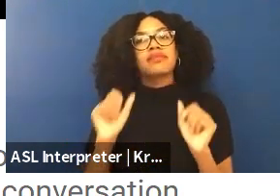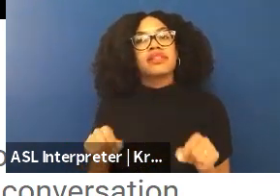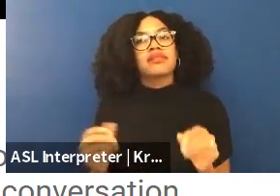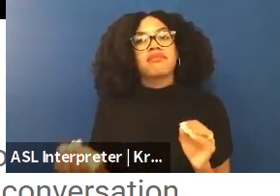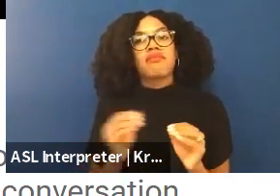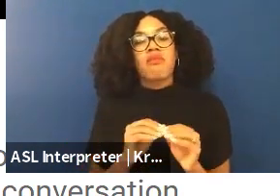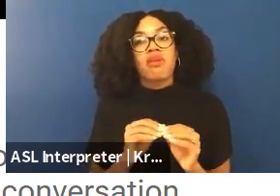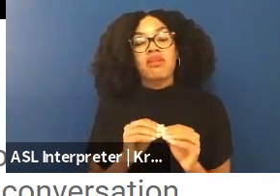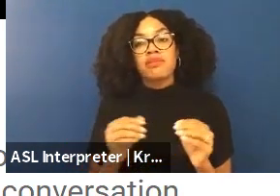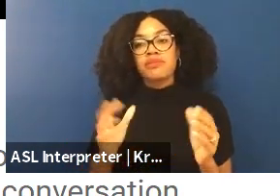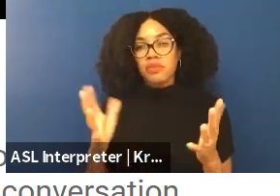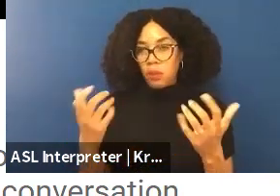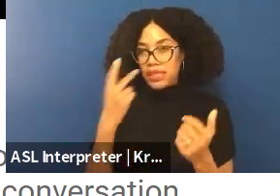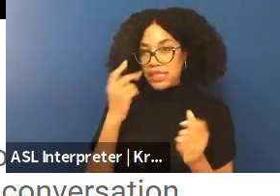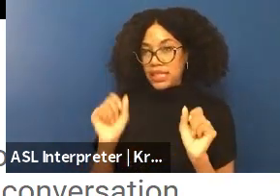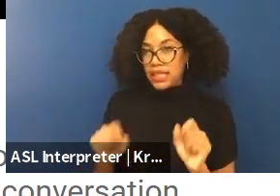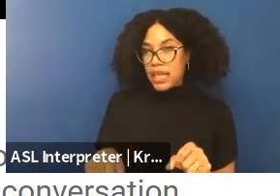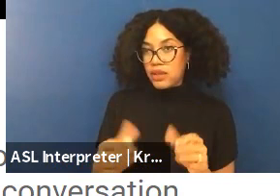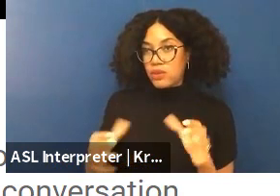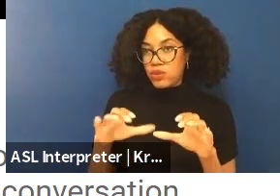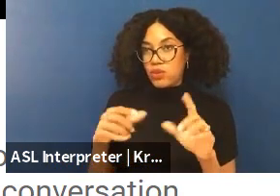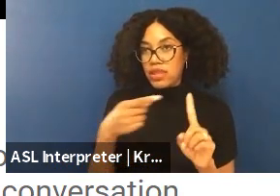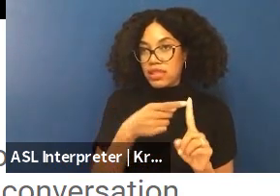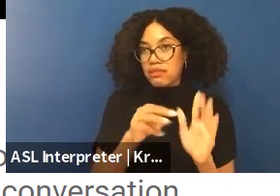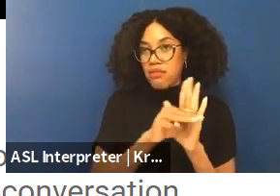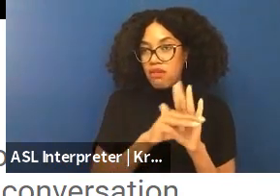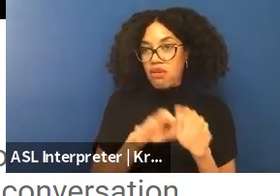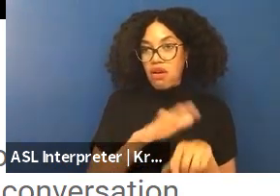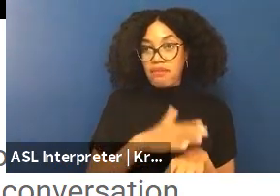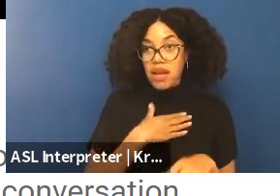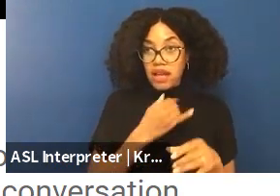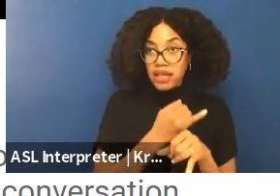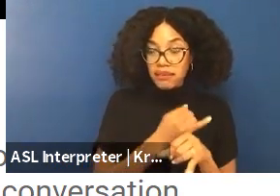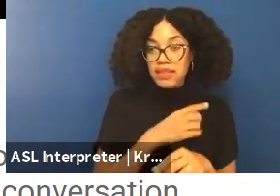could replicate this model on my campus and other colleges, like the college of engineering, or,